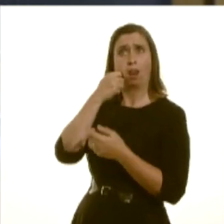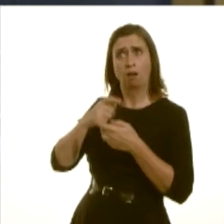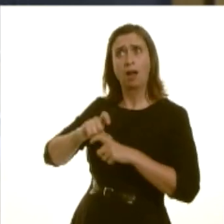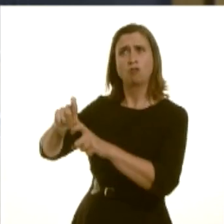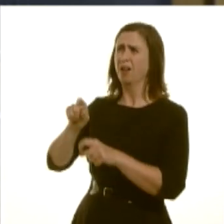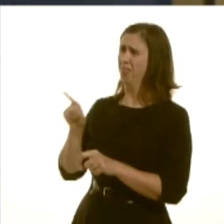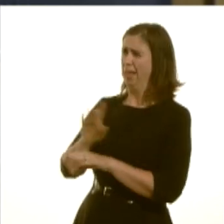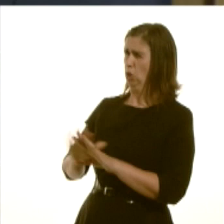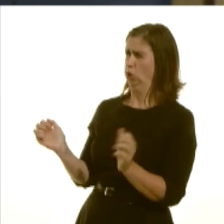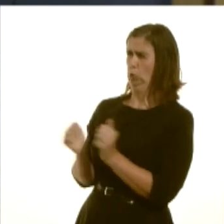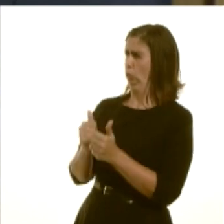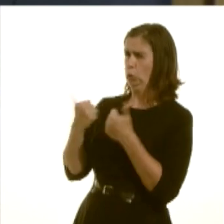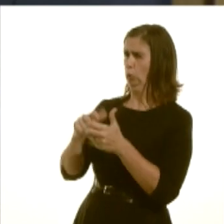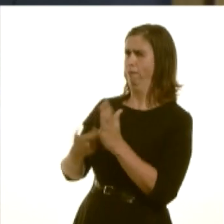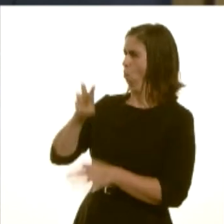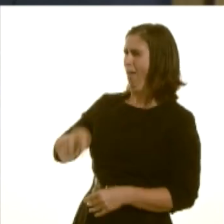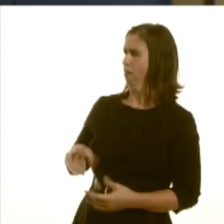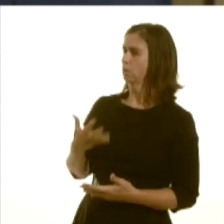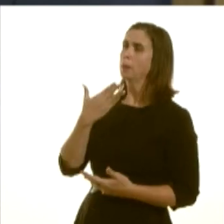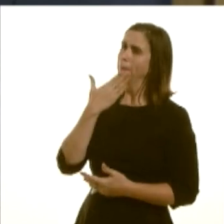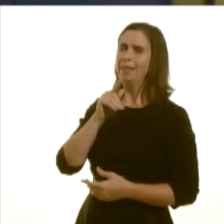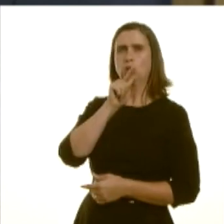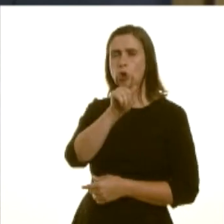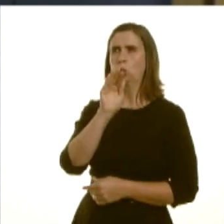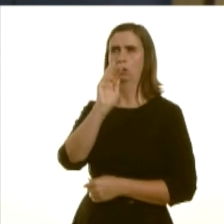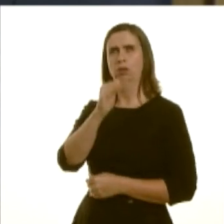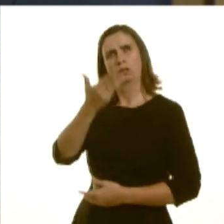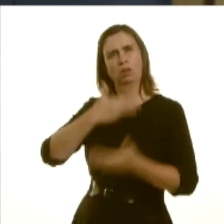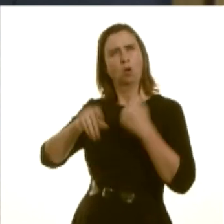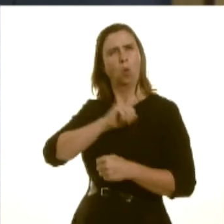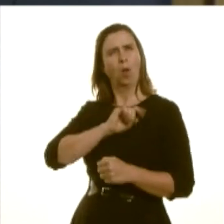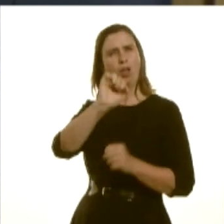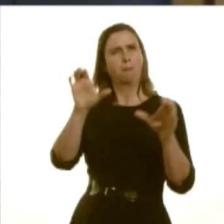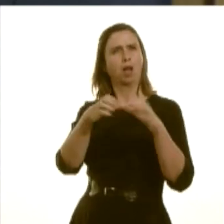interests. Can you tell the Assembly why you and your party have failed to act in Wales’s